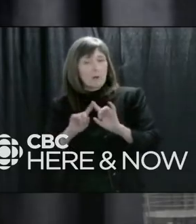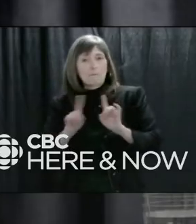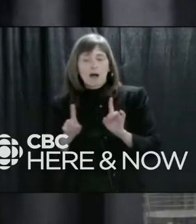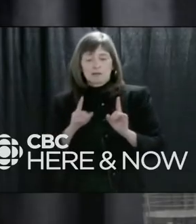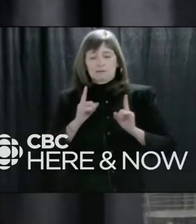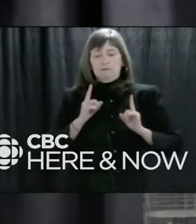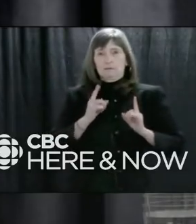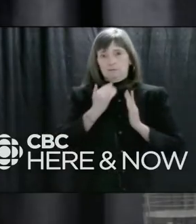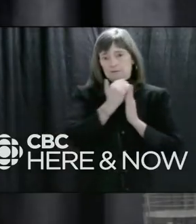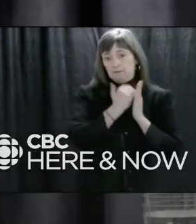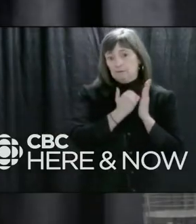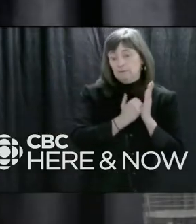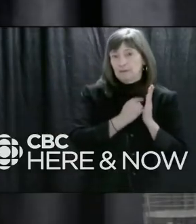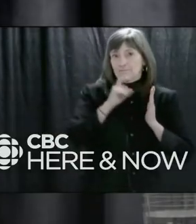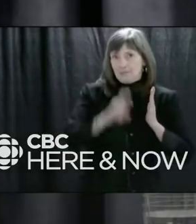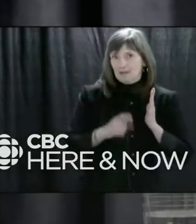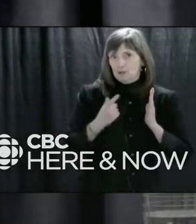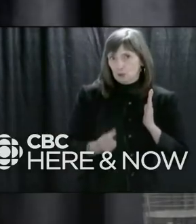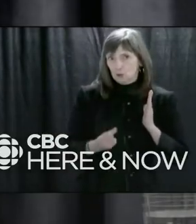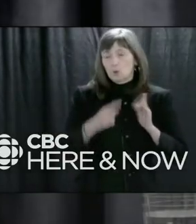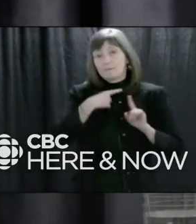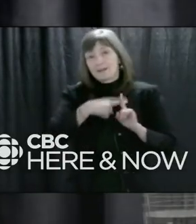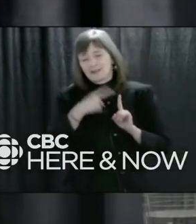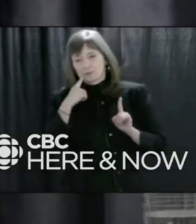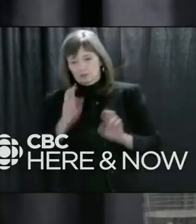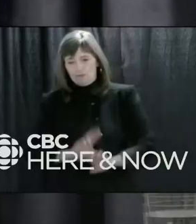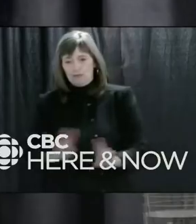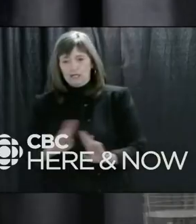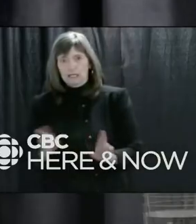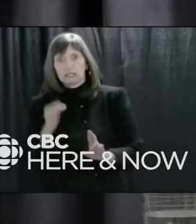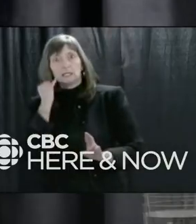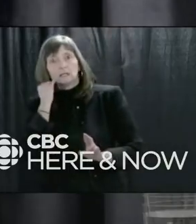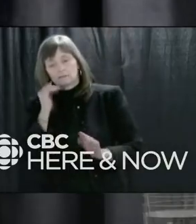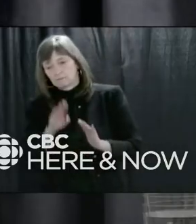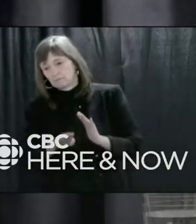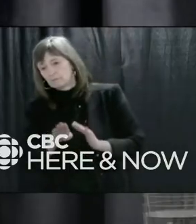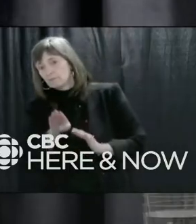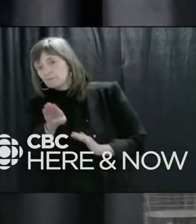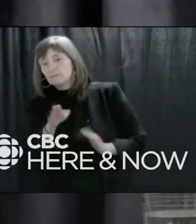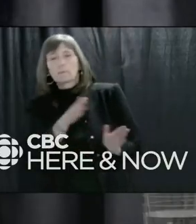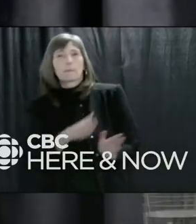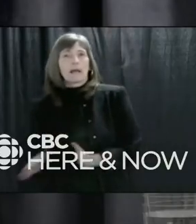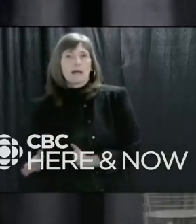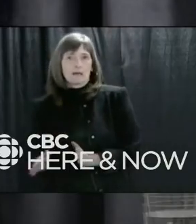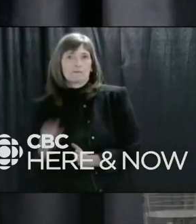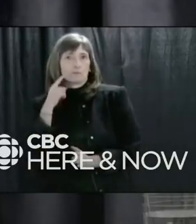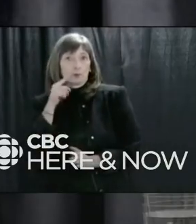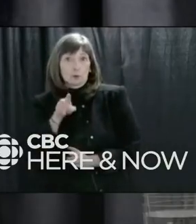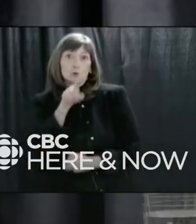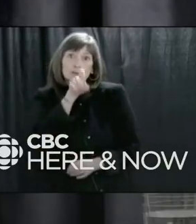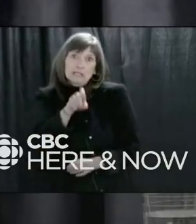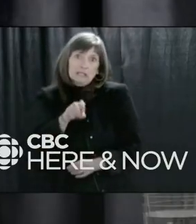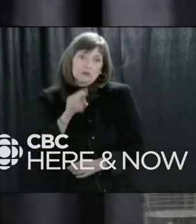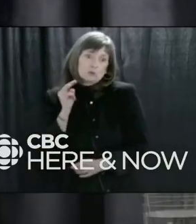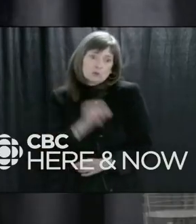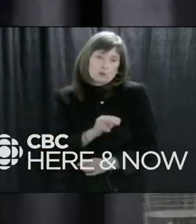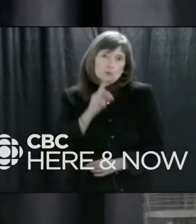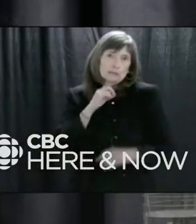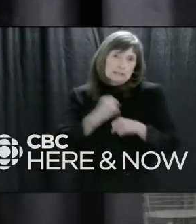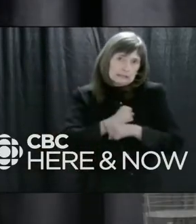THEY ARE THINGS THAT WE NEED TO DO BECAUSE WE NEED ADMINISTRATORS AS CIVIL SERVANTS